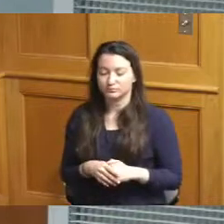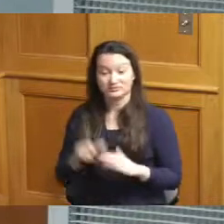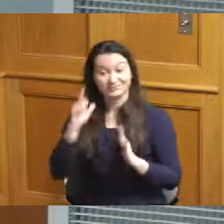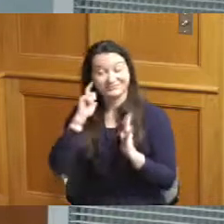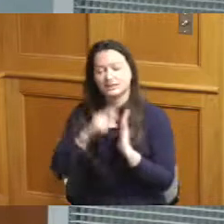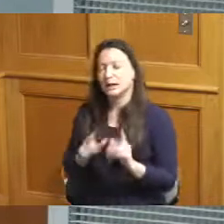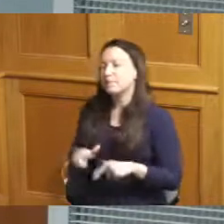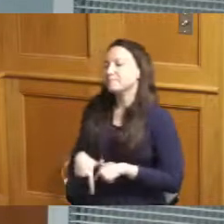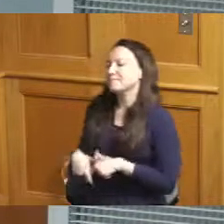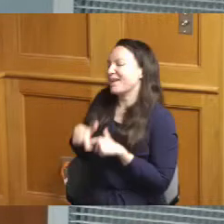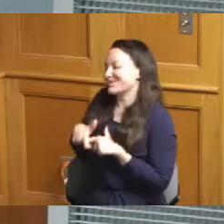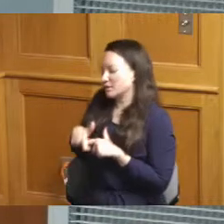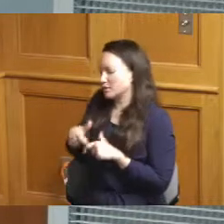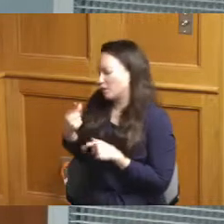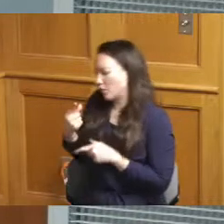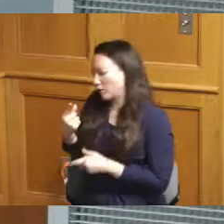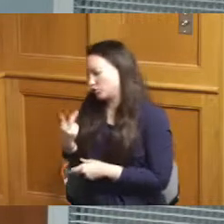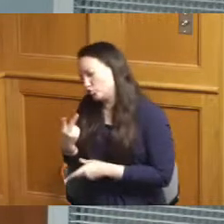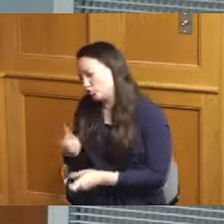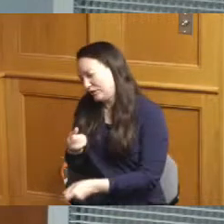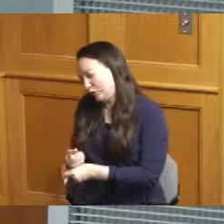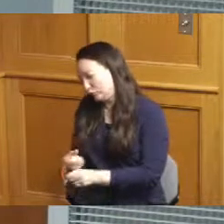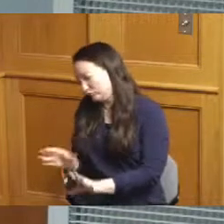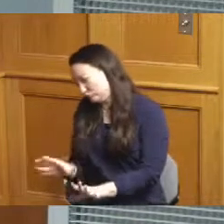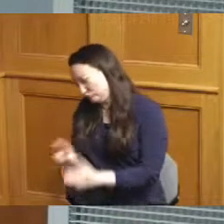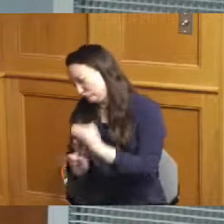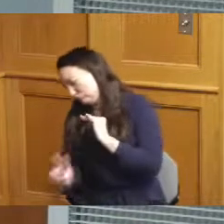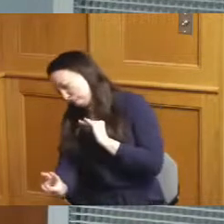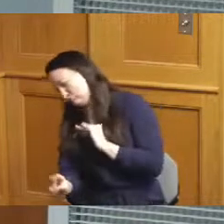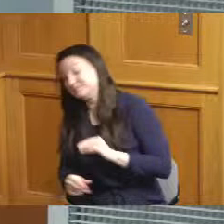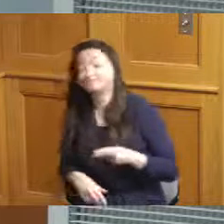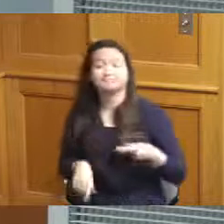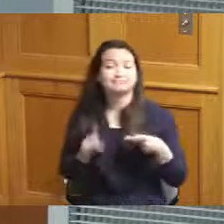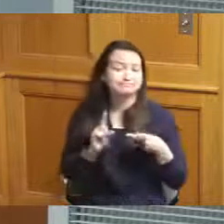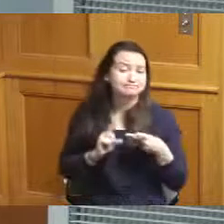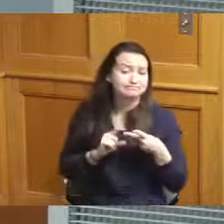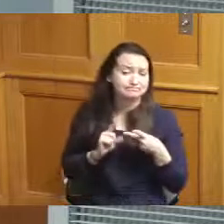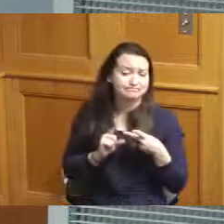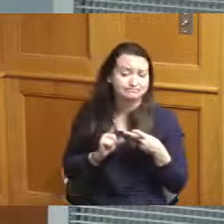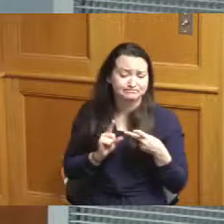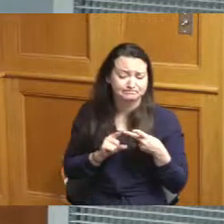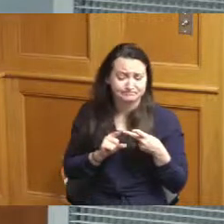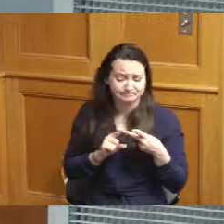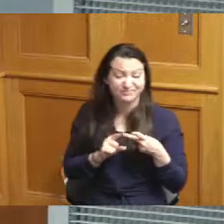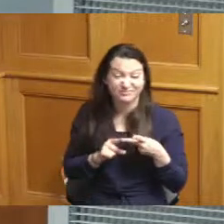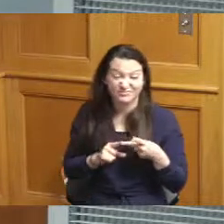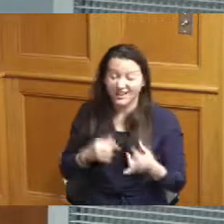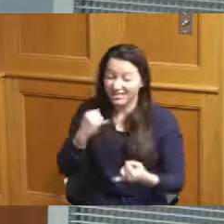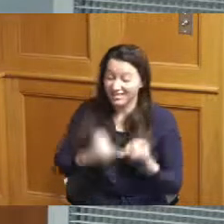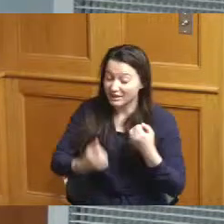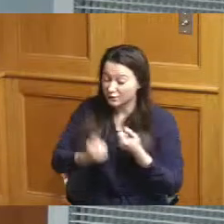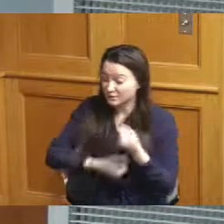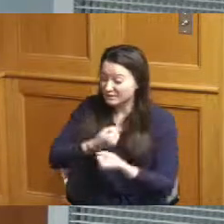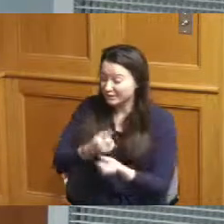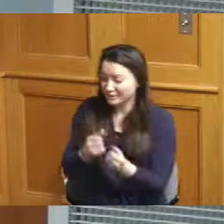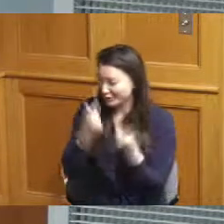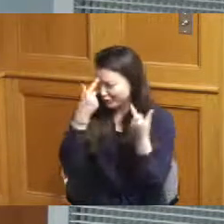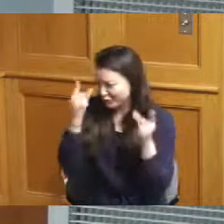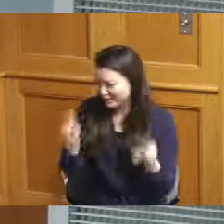pending in the next year or two and then secondly this is the last year of the agreement so this